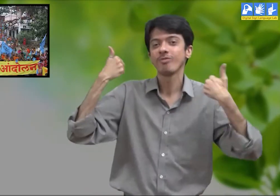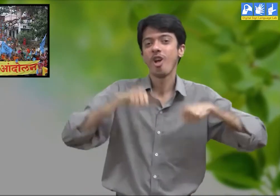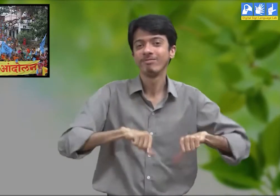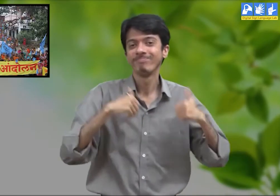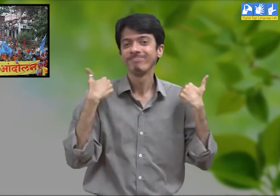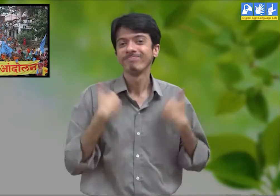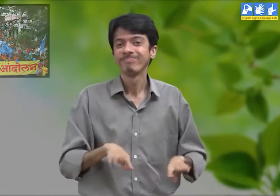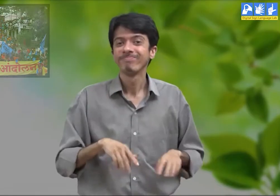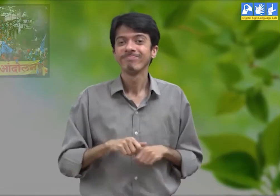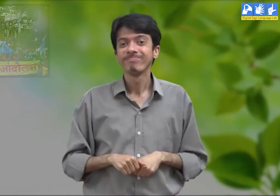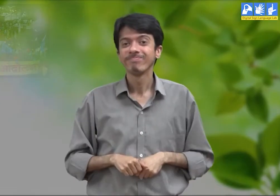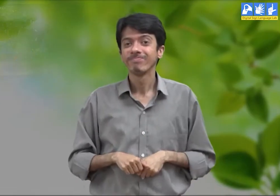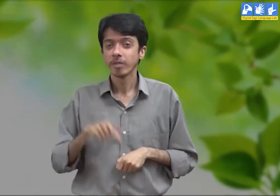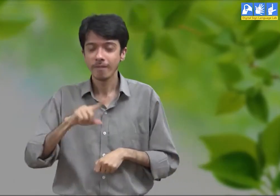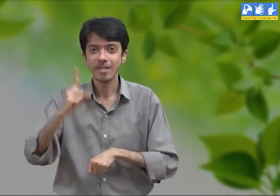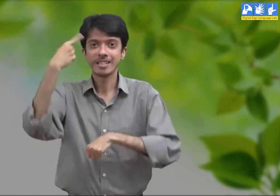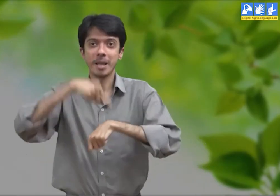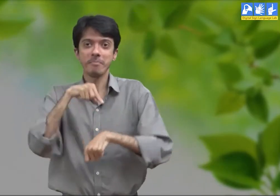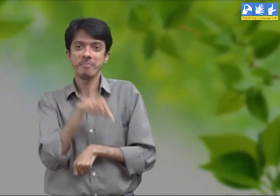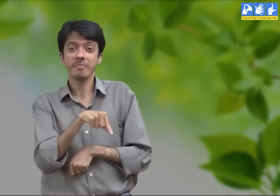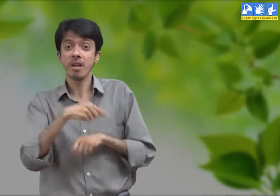However, this movement was not successful.